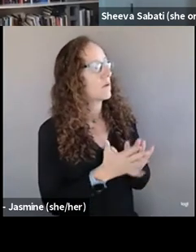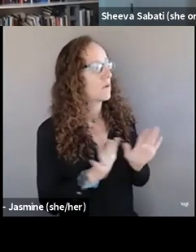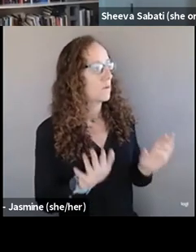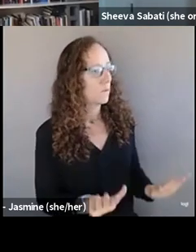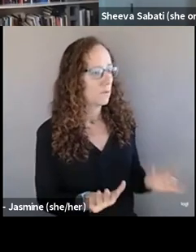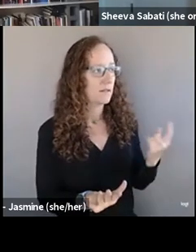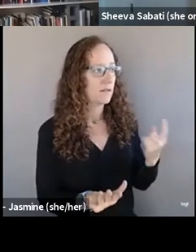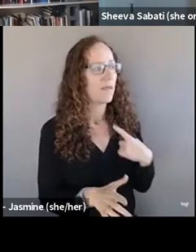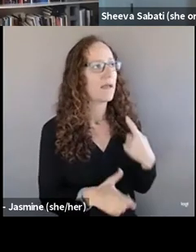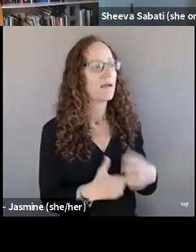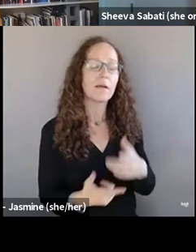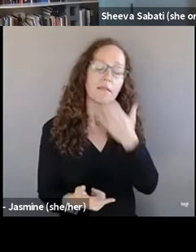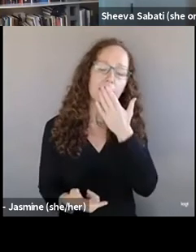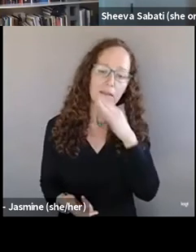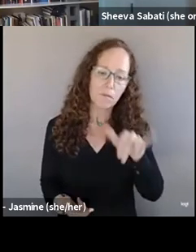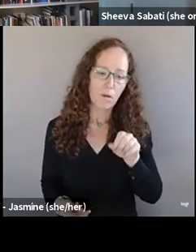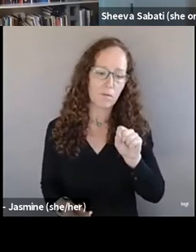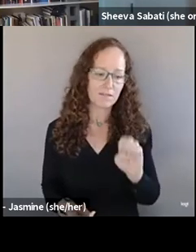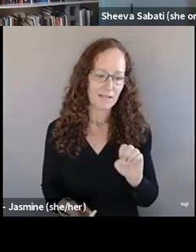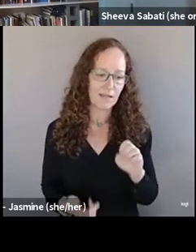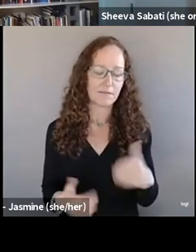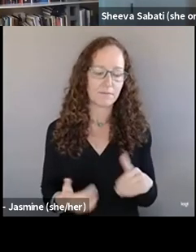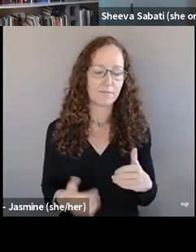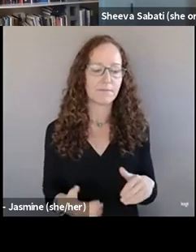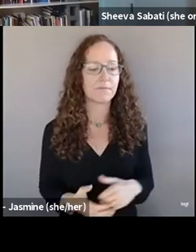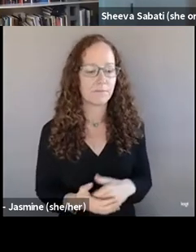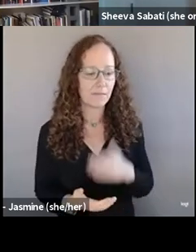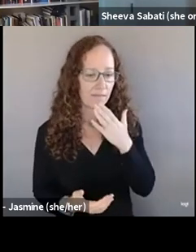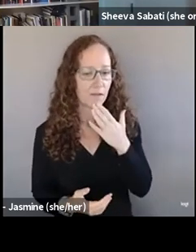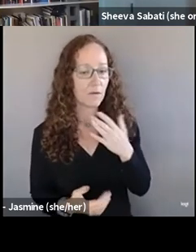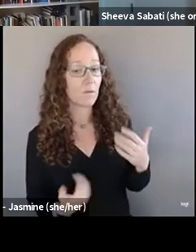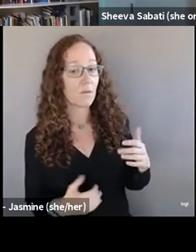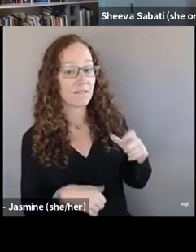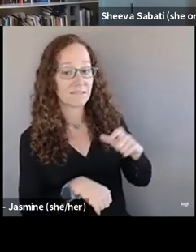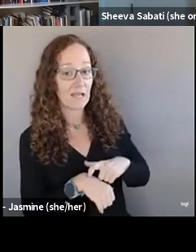man I'm we're already starting to wind down and you know what a